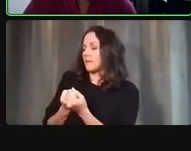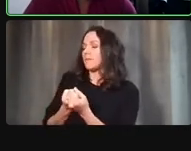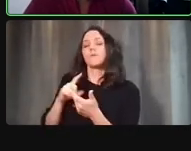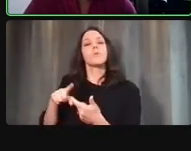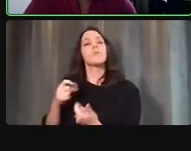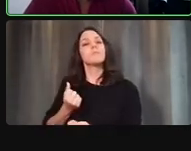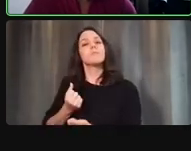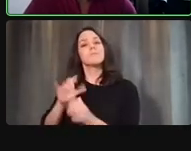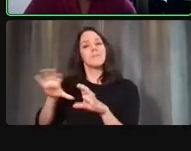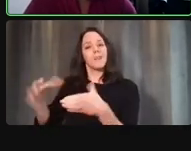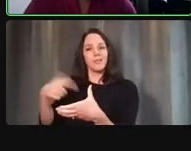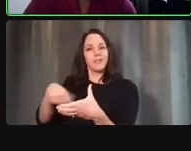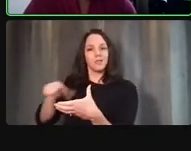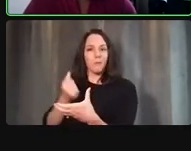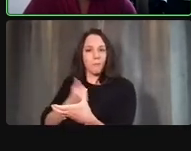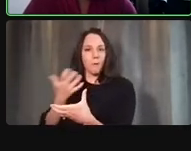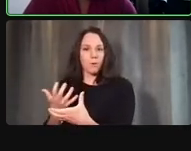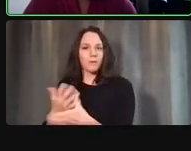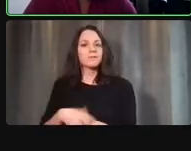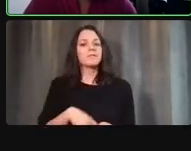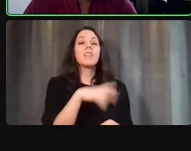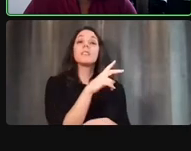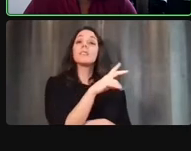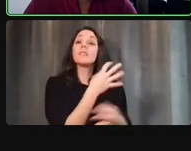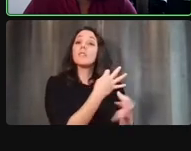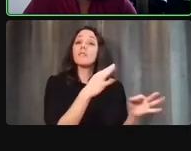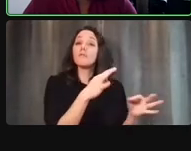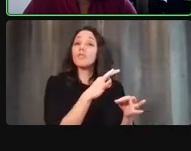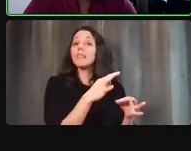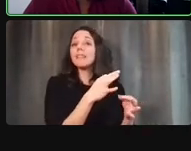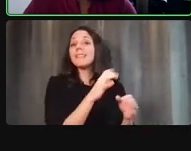and Kelly Writer's House, and the toll free line is available twenty